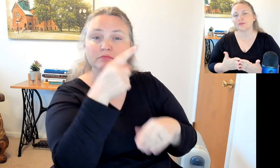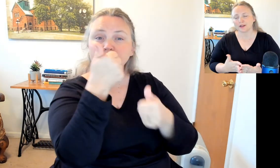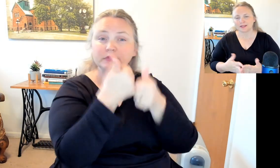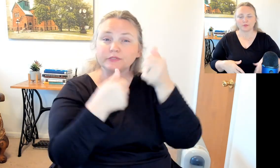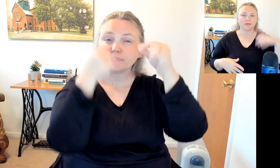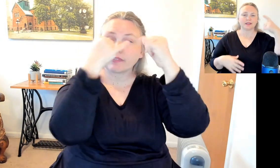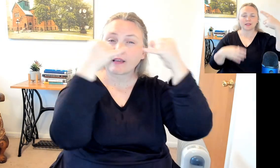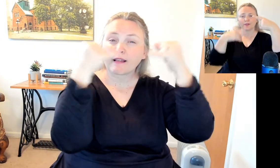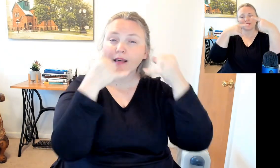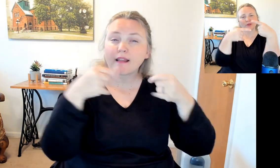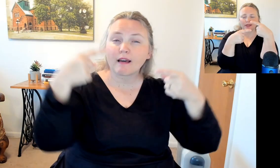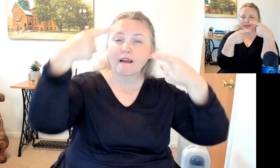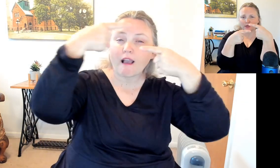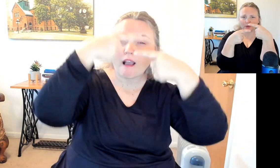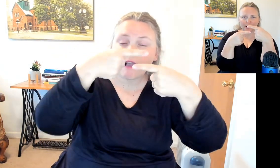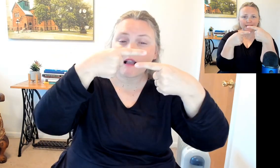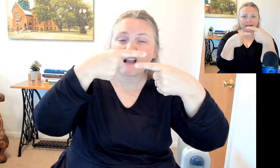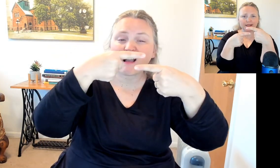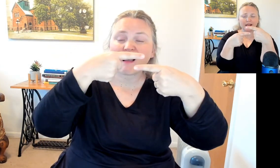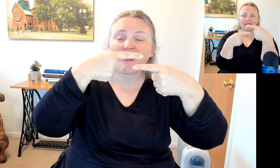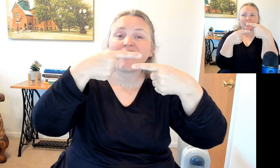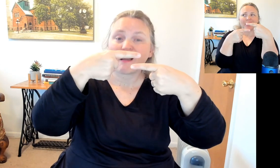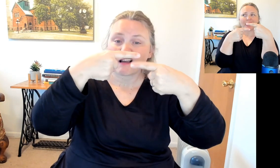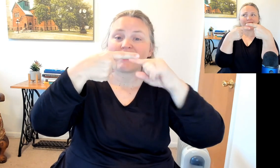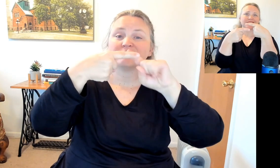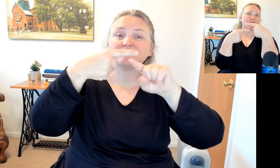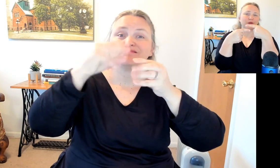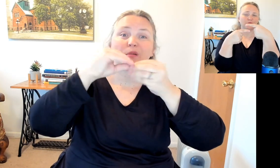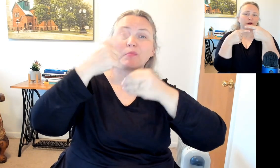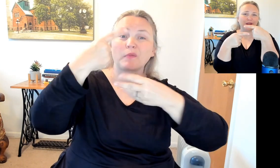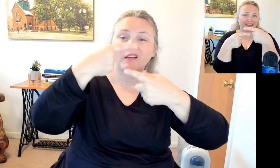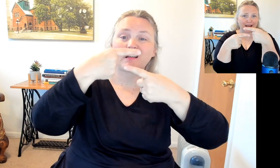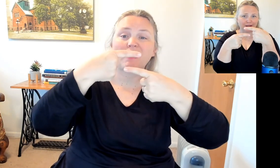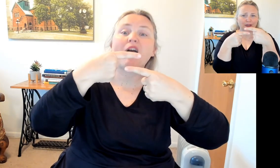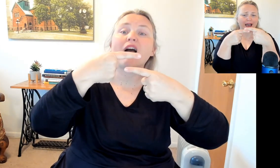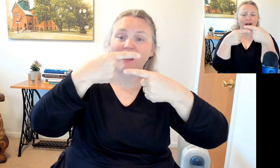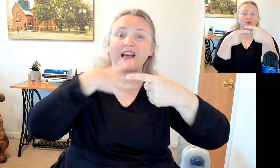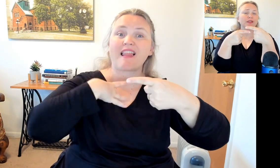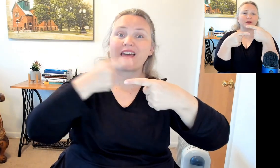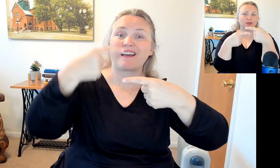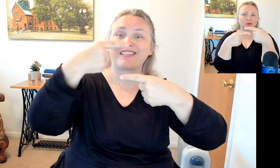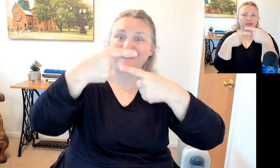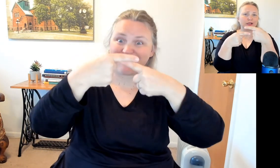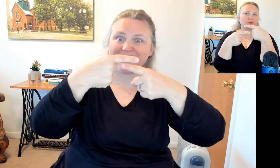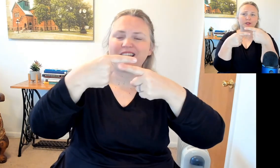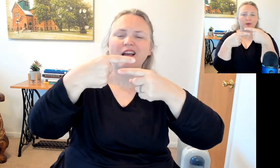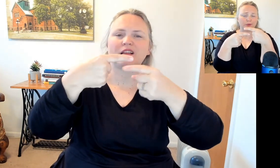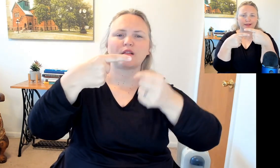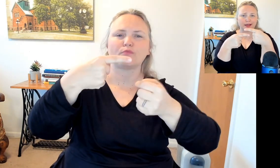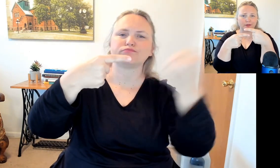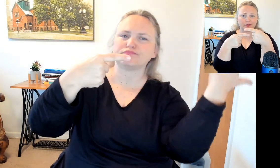for example, take the first two things that you put on the list. and decide which one wins out. If you had only those two choices, which one wins out?